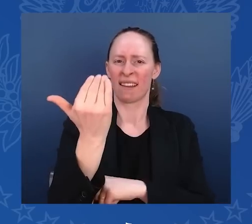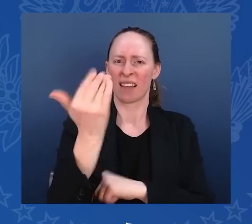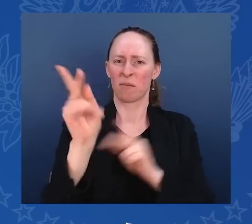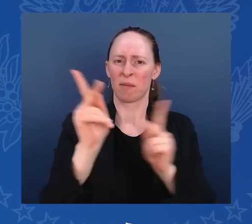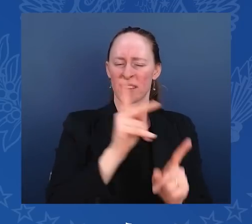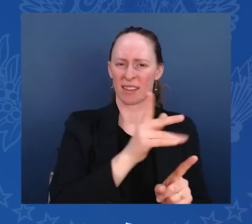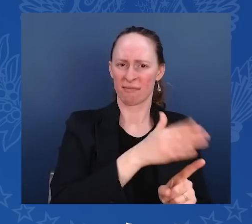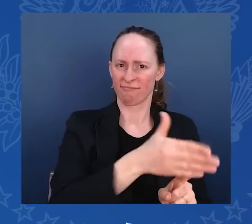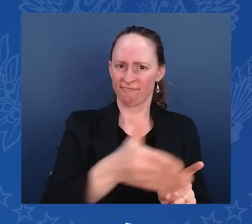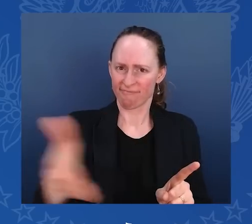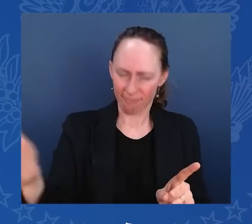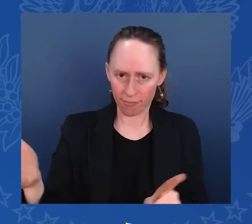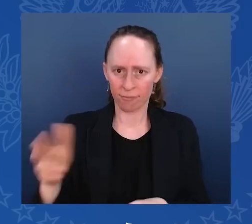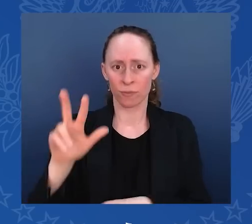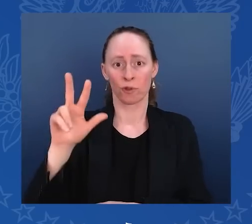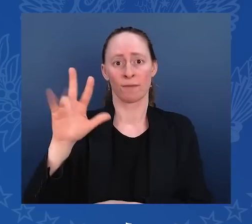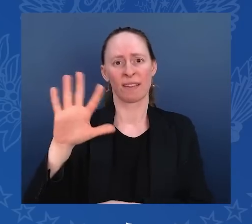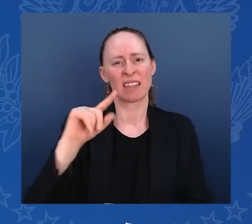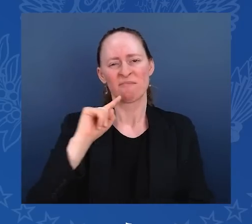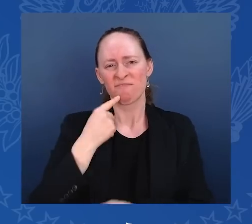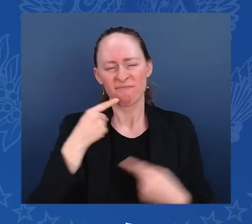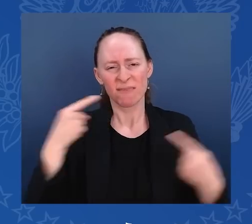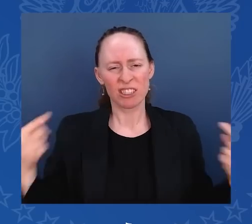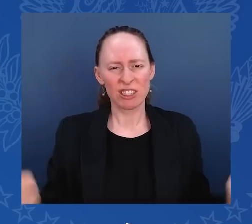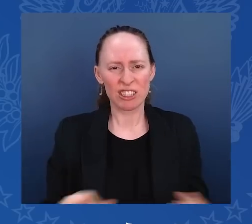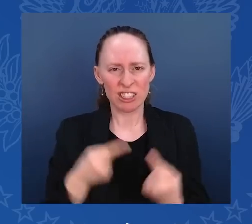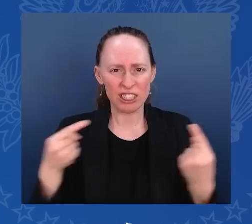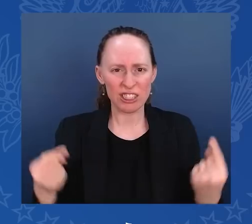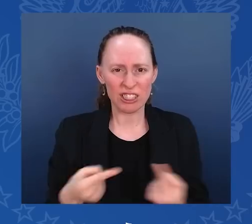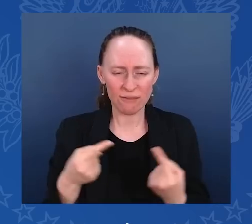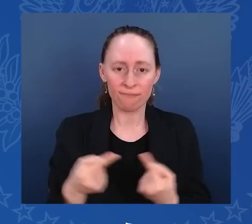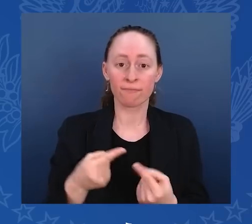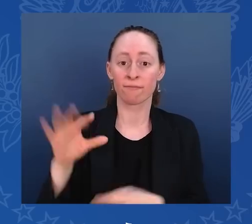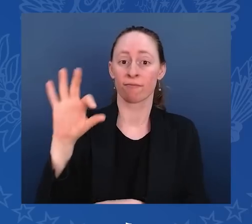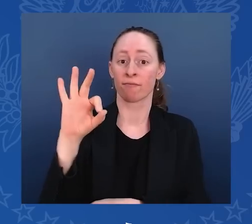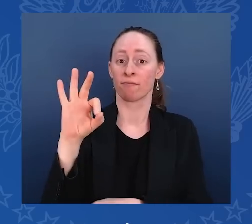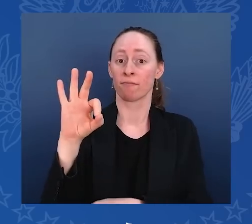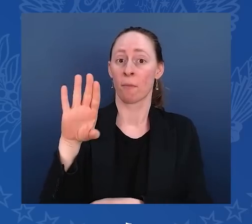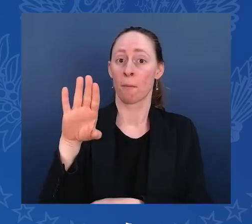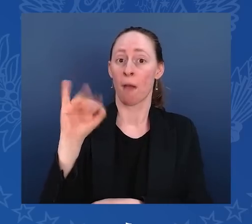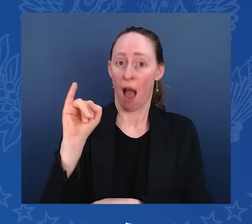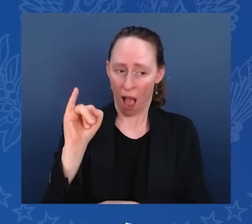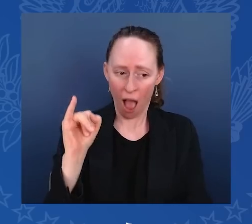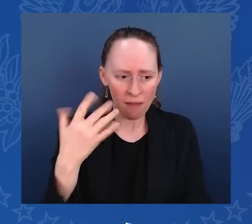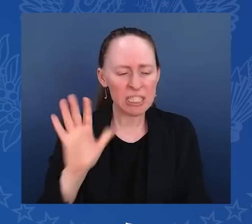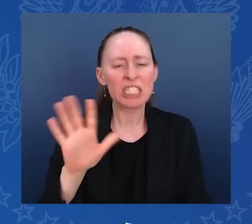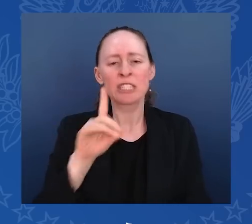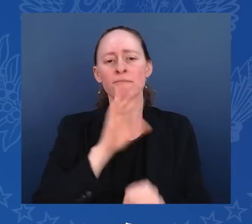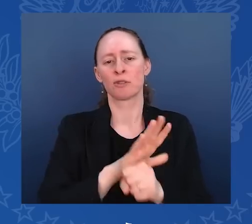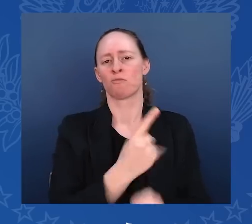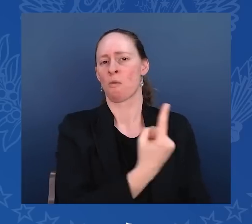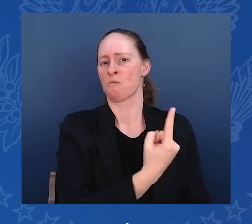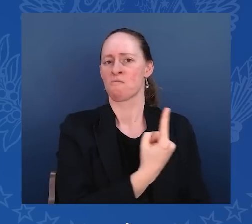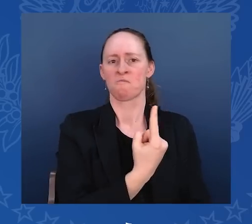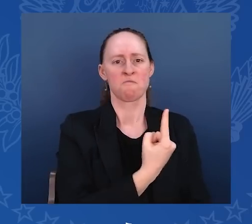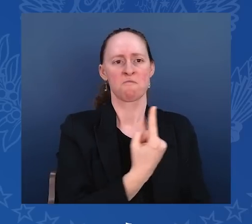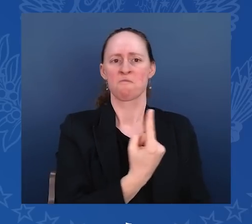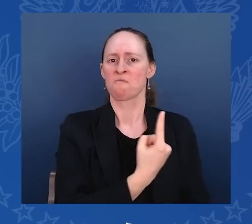was involved in the attack. They've established that the attacker was the same person who planted the explosives in those ice coolers